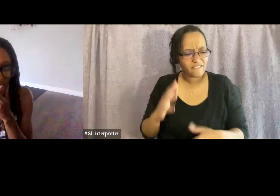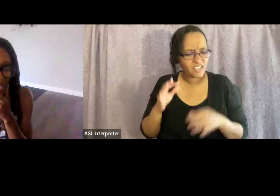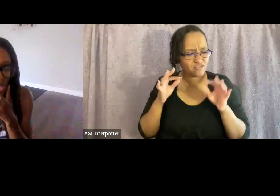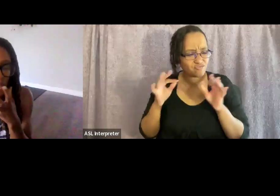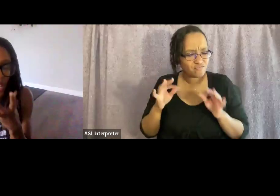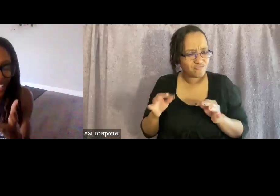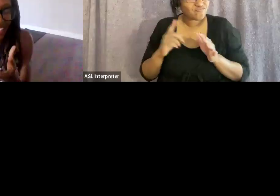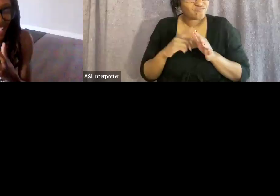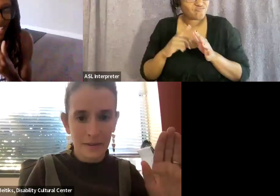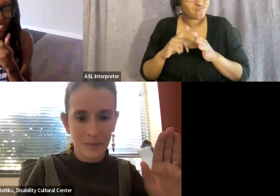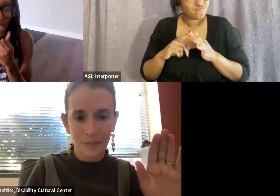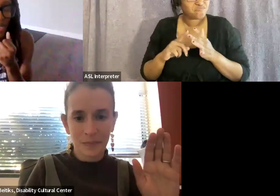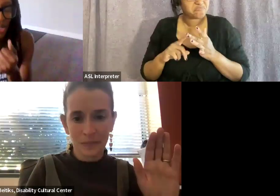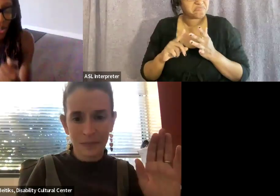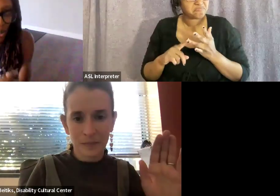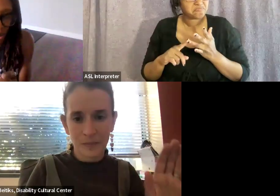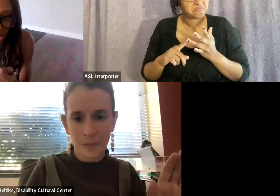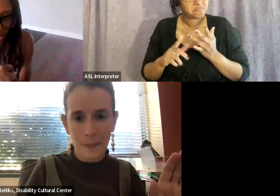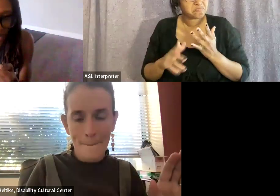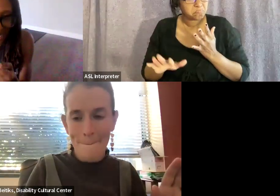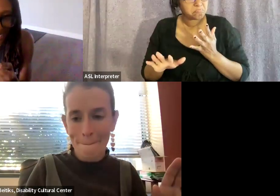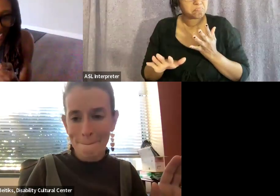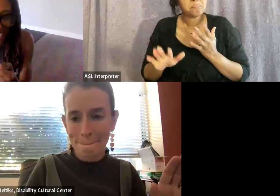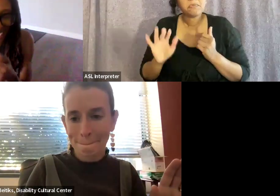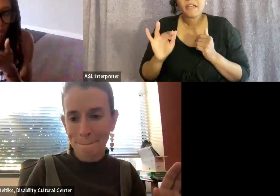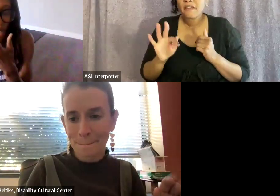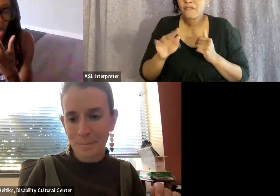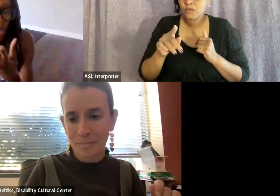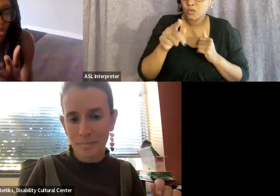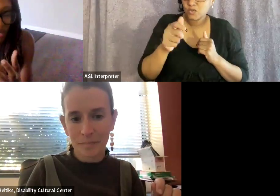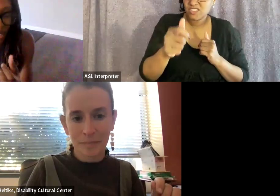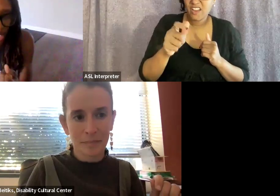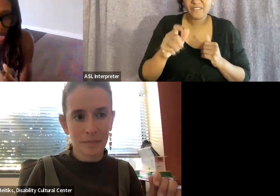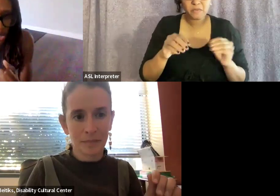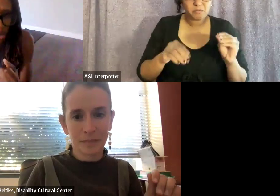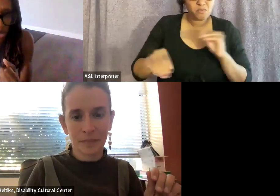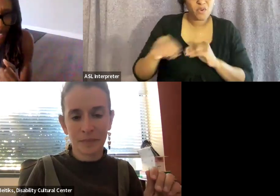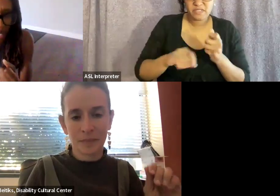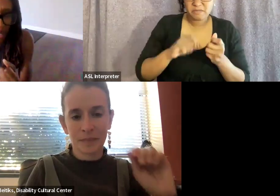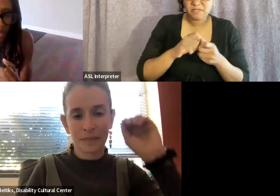But if there's a way that you need to move, and that I'm not offering a variation for that,